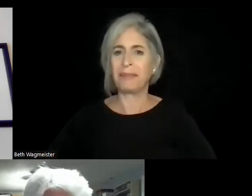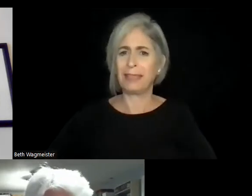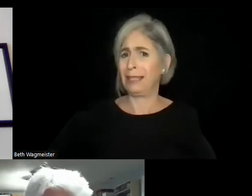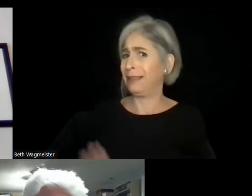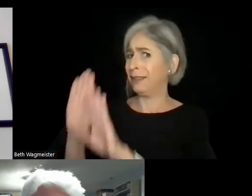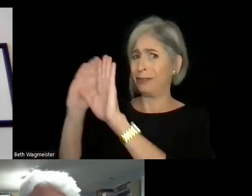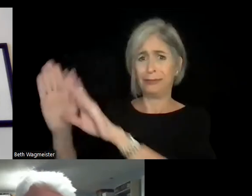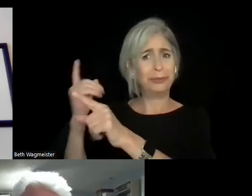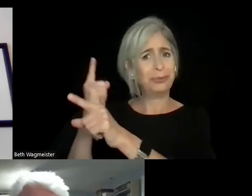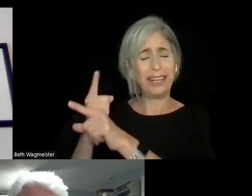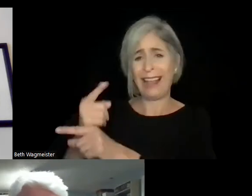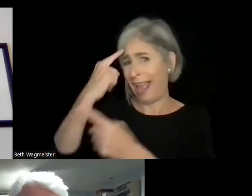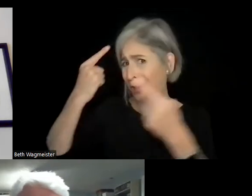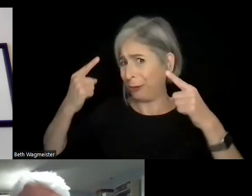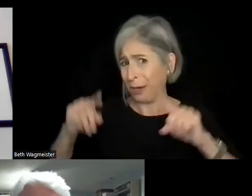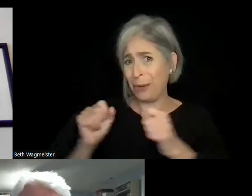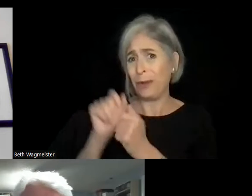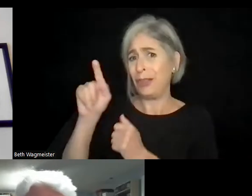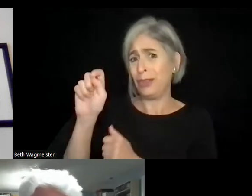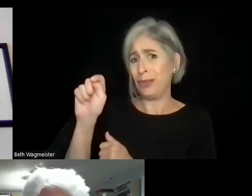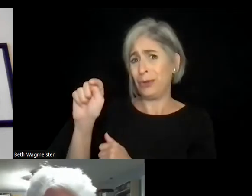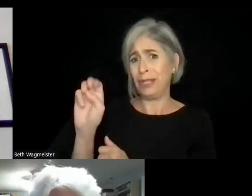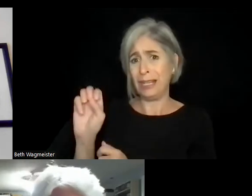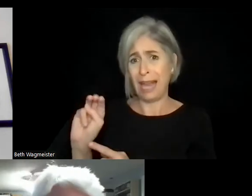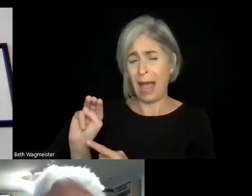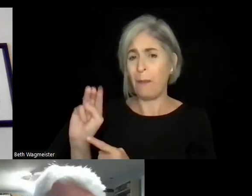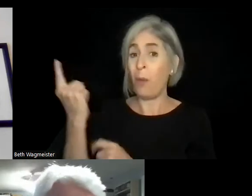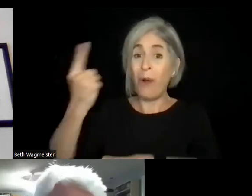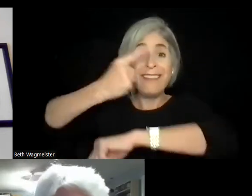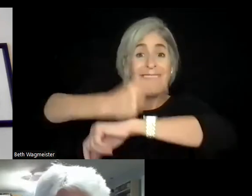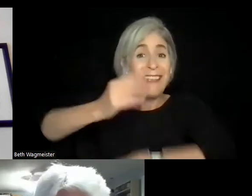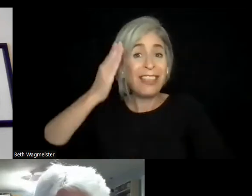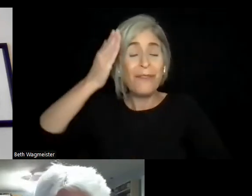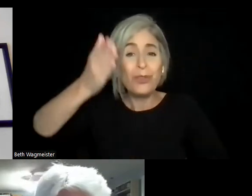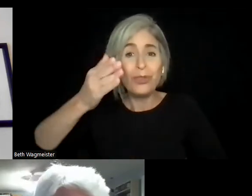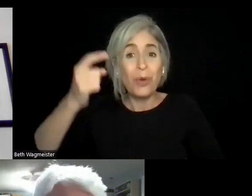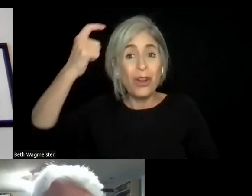we get better. >> MOHAMMED ALI LOUTFY: Thank you, Tom. Excellent idea.